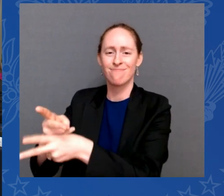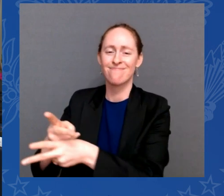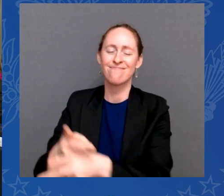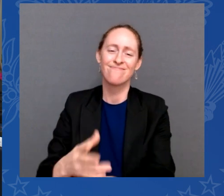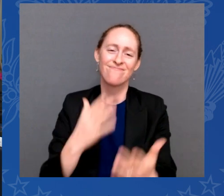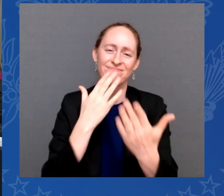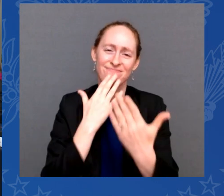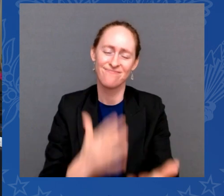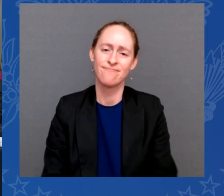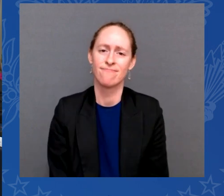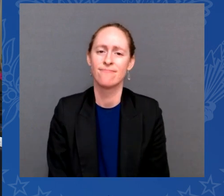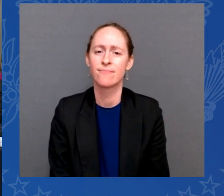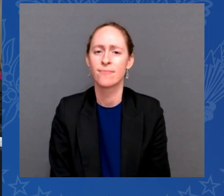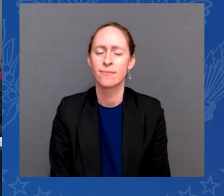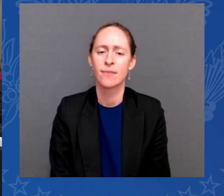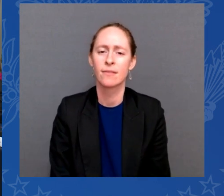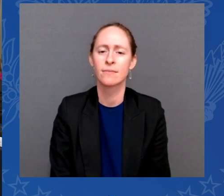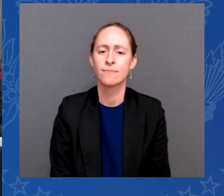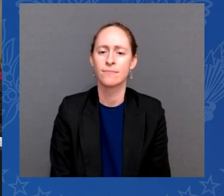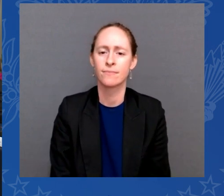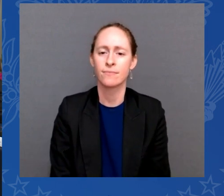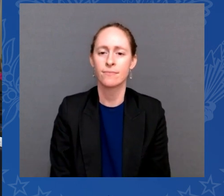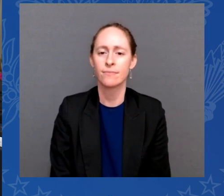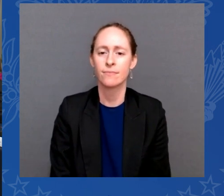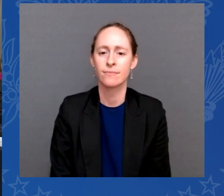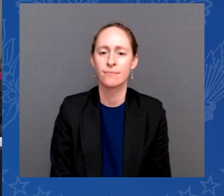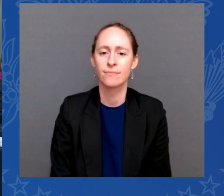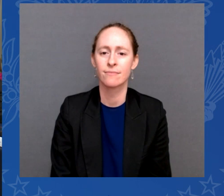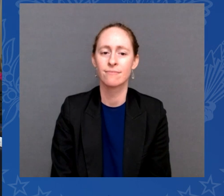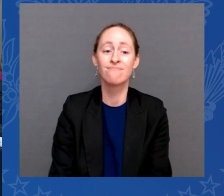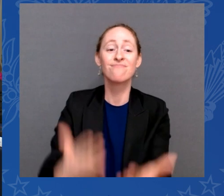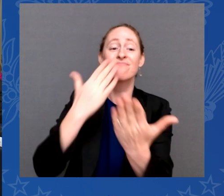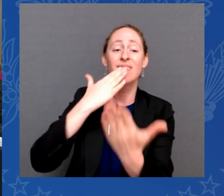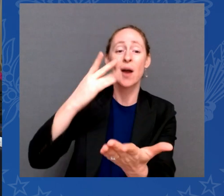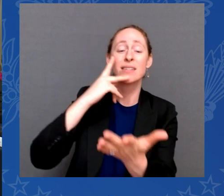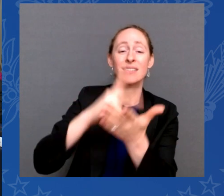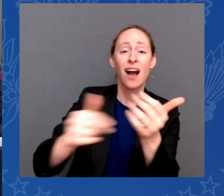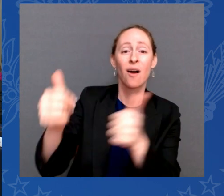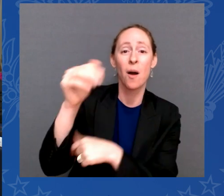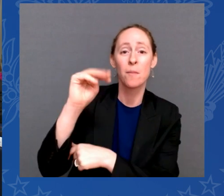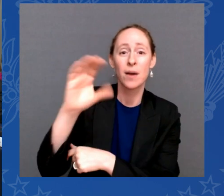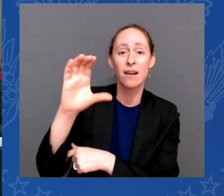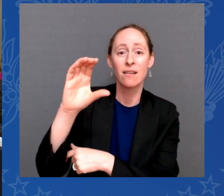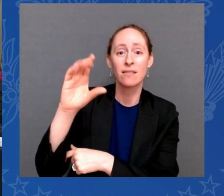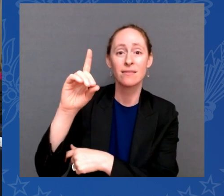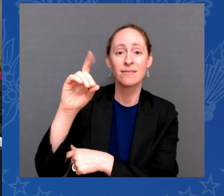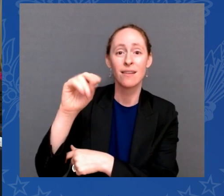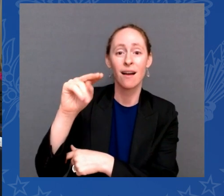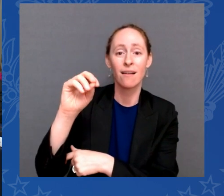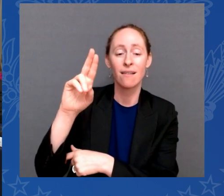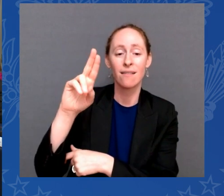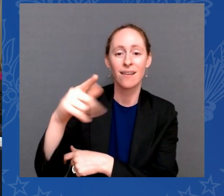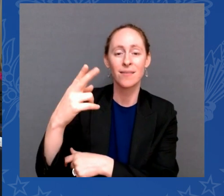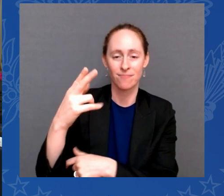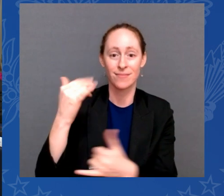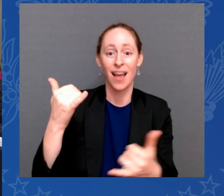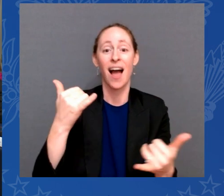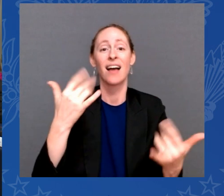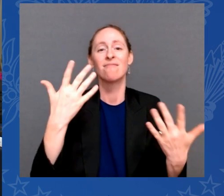Jennifer Klein: Thank you, Secretary McDonough. And now we're going to transition to the closed portion of our meeting. So we'll just take a brief break.